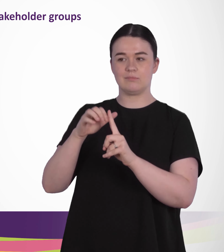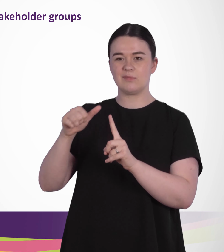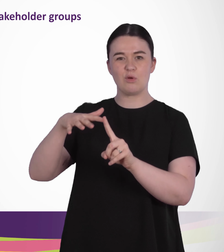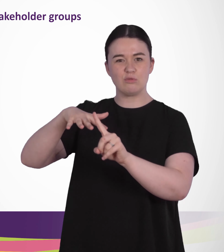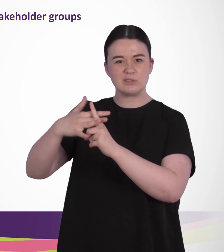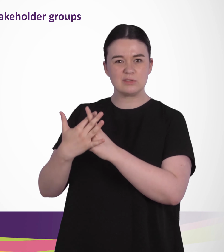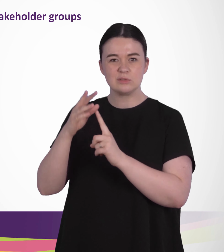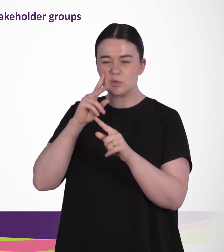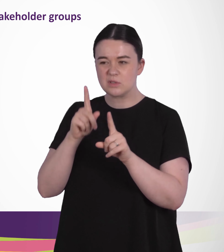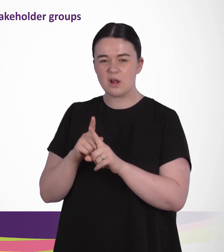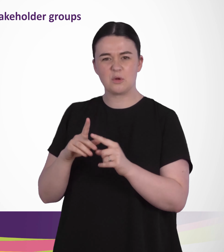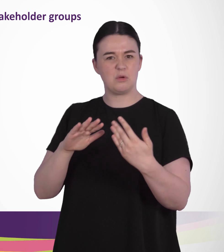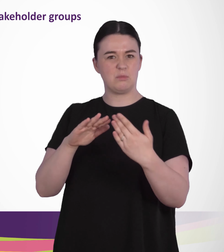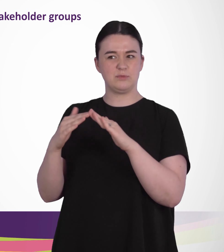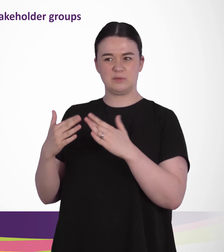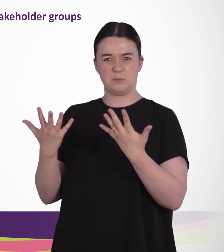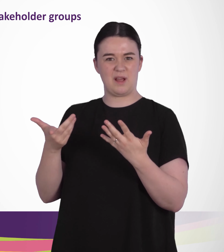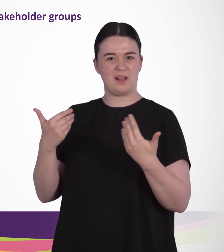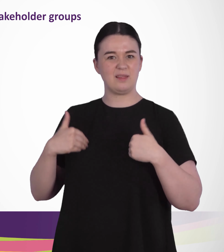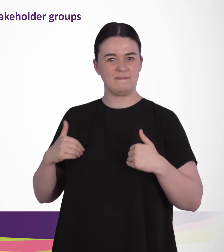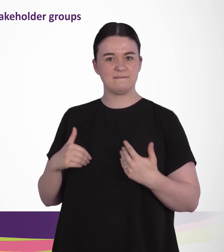contexts and communities they live in.